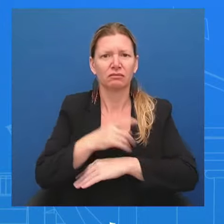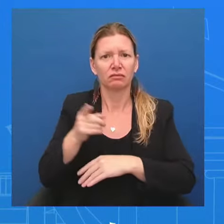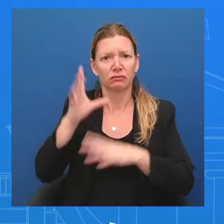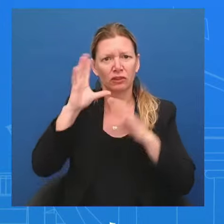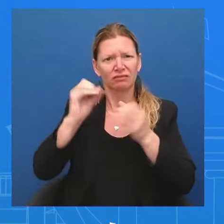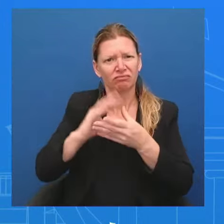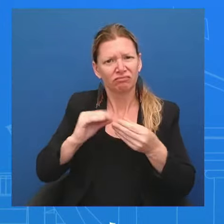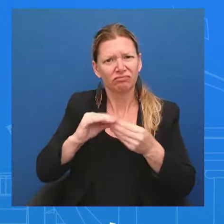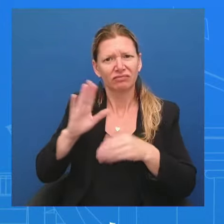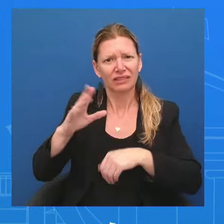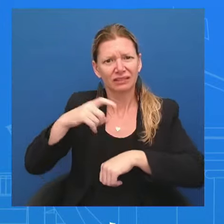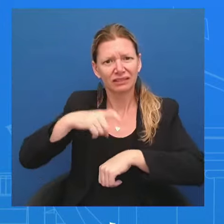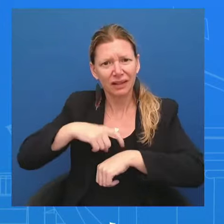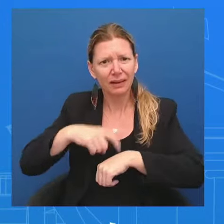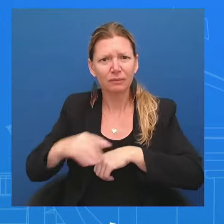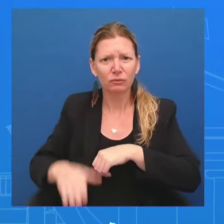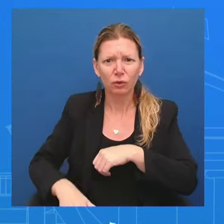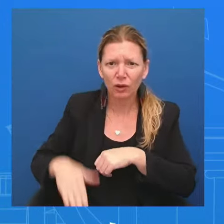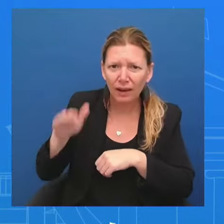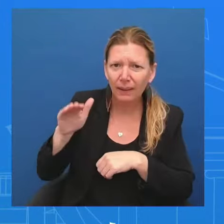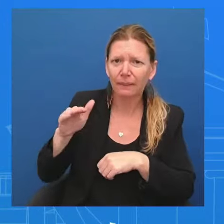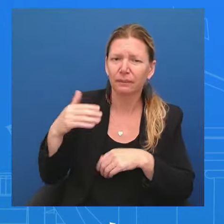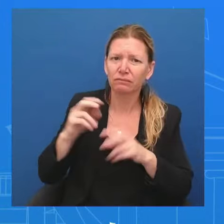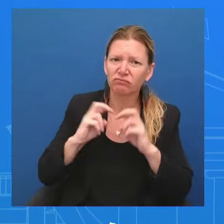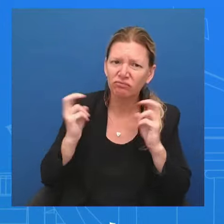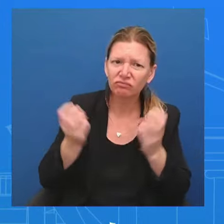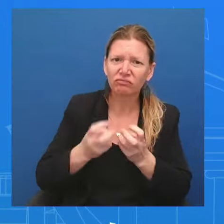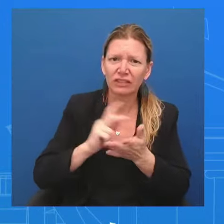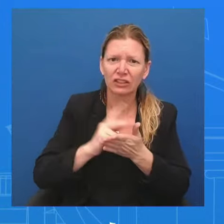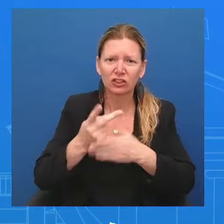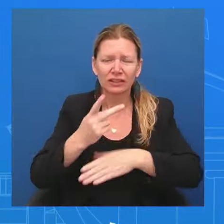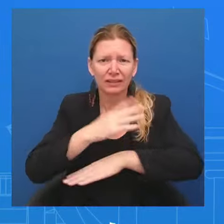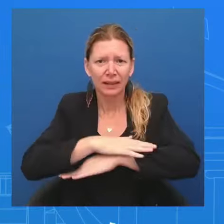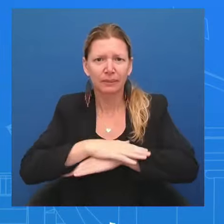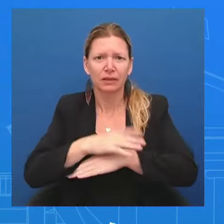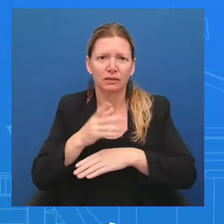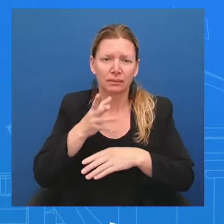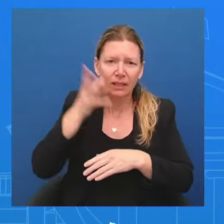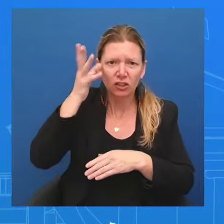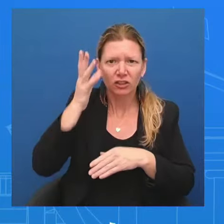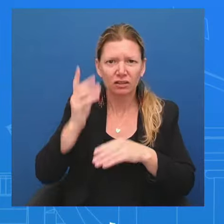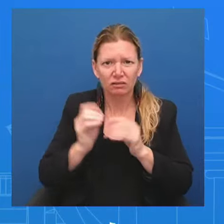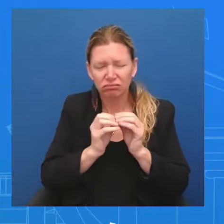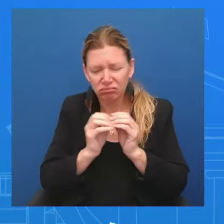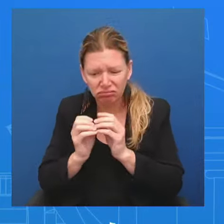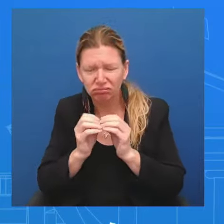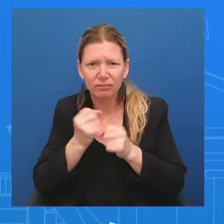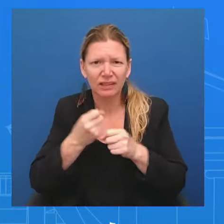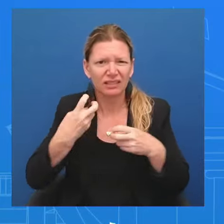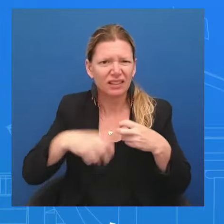he's going to fight for communities that have been forgotten. And you see that in the policies, economic policies that he's put forward.